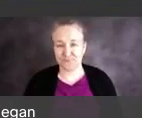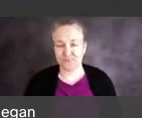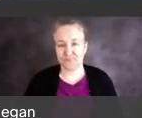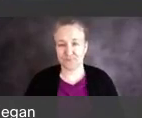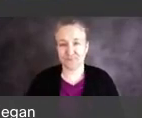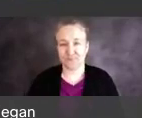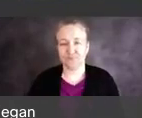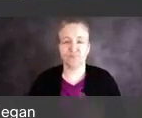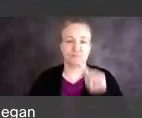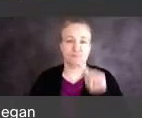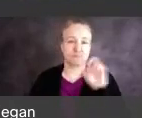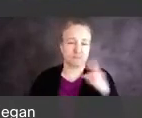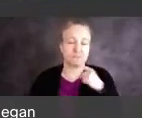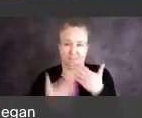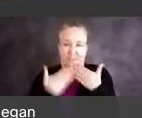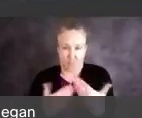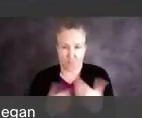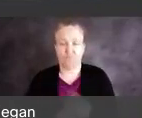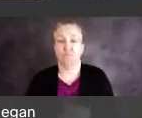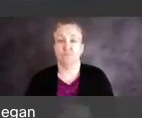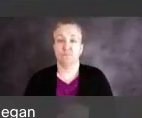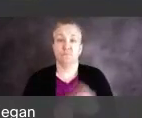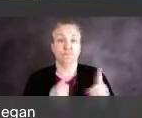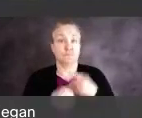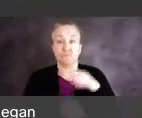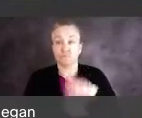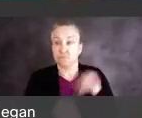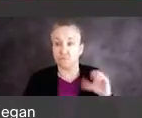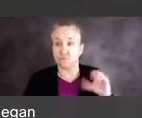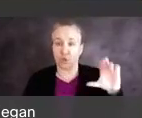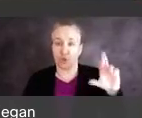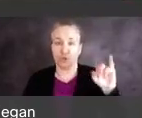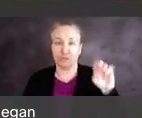[Staff] Thanks, Commissioner. We'll start our questions with Crissa Shoemaker from The Intelligencer.